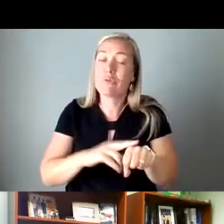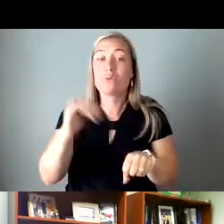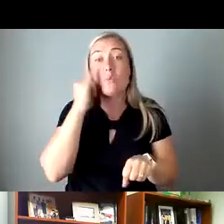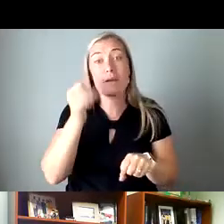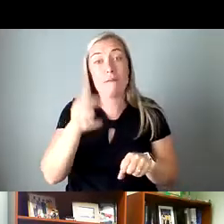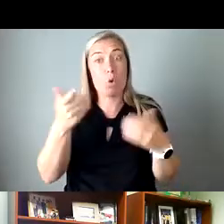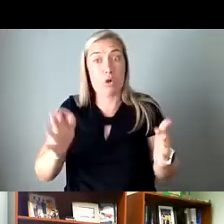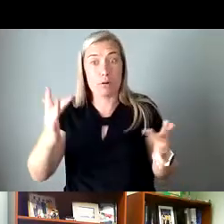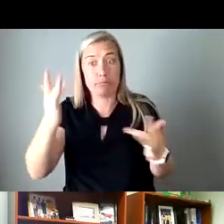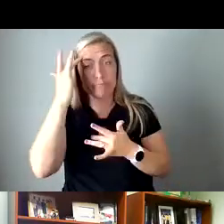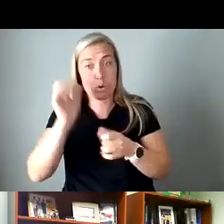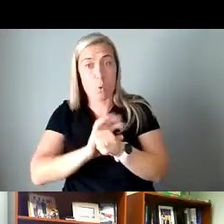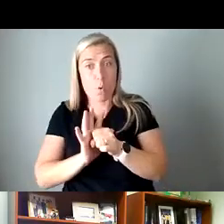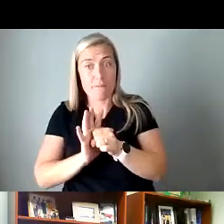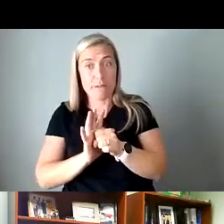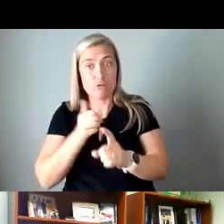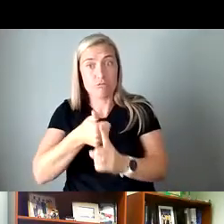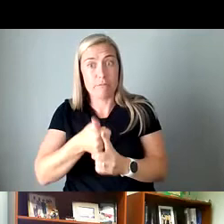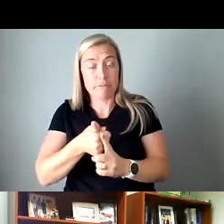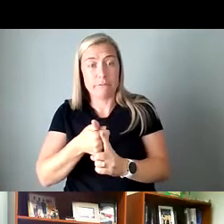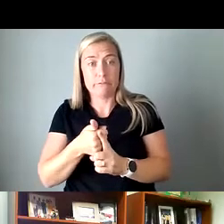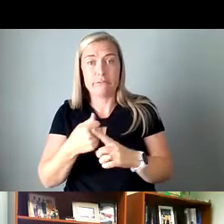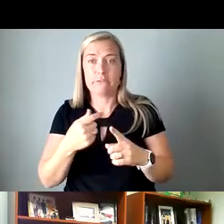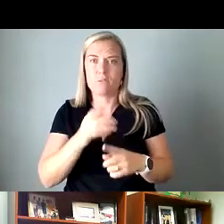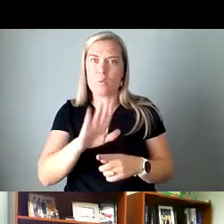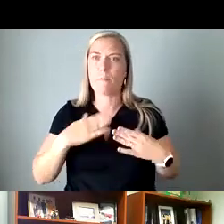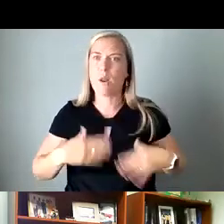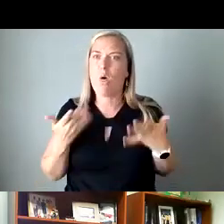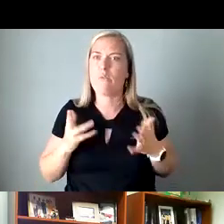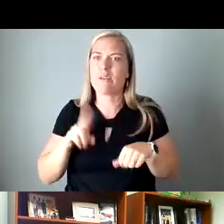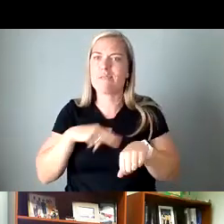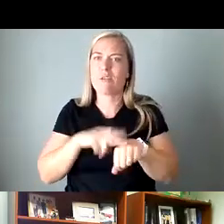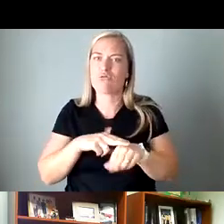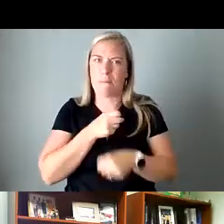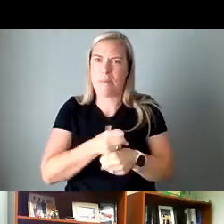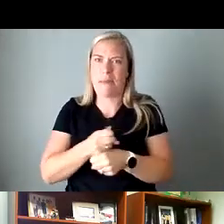would happen and you would have natural immunity. What vaccines do though is that they avoid you